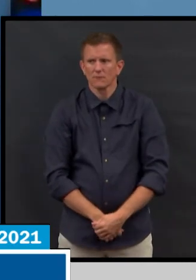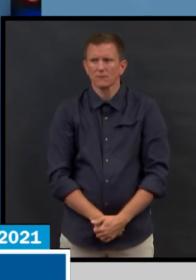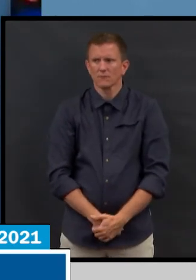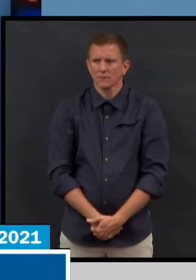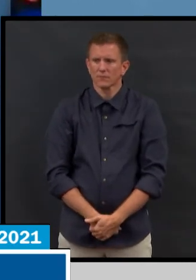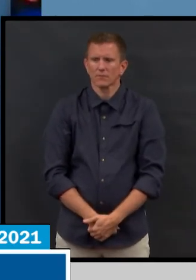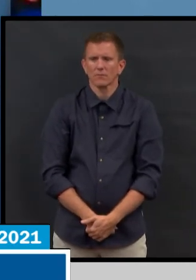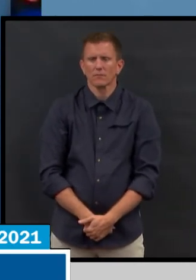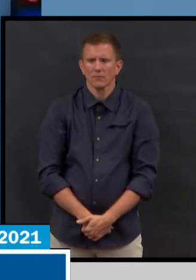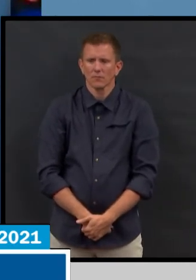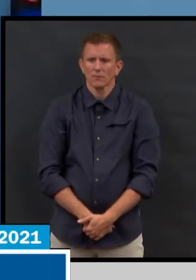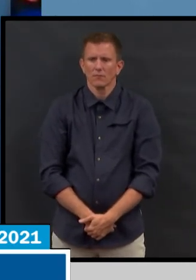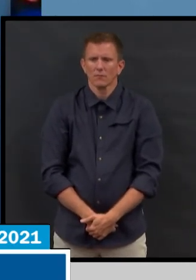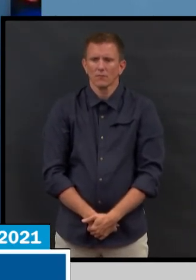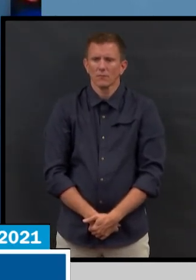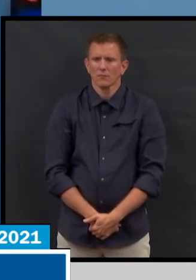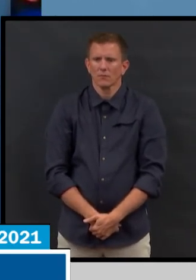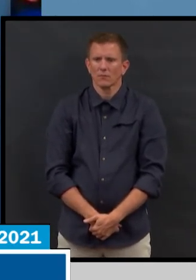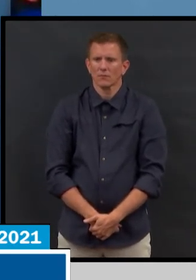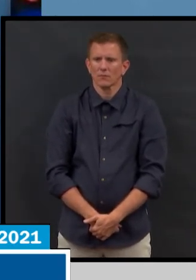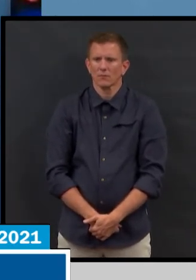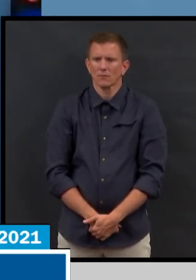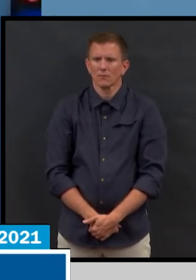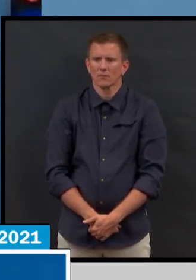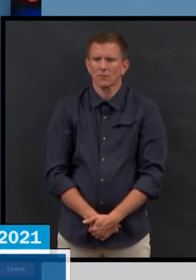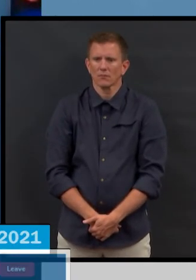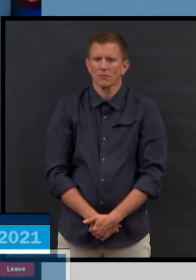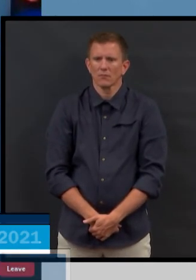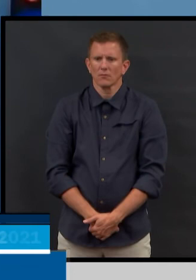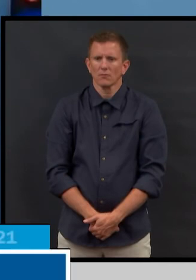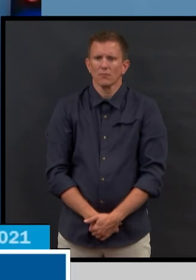learning was the steward of the of the park hill golf course who were using the dollars